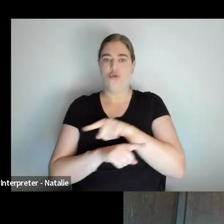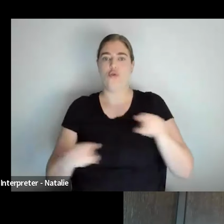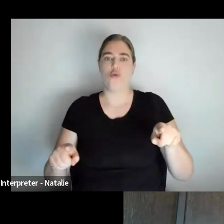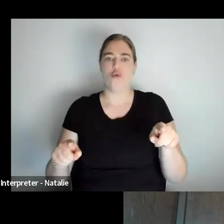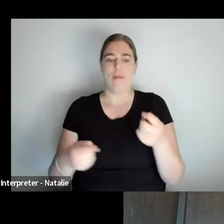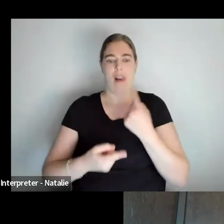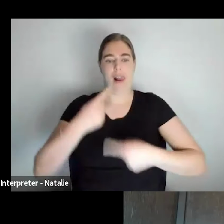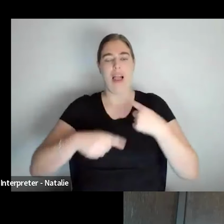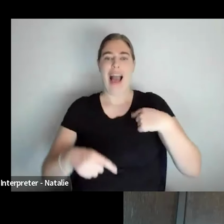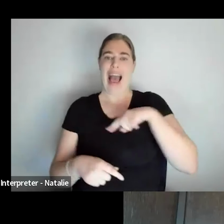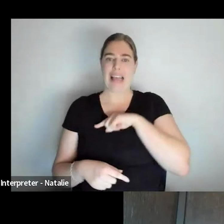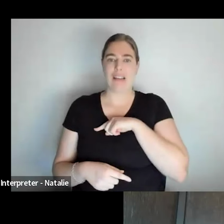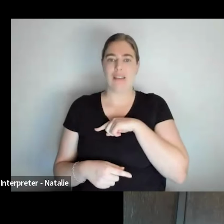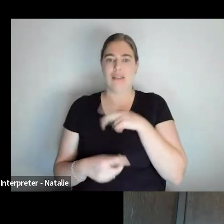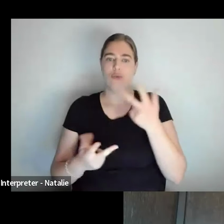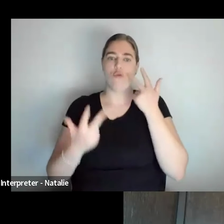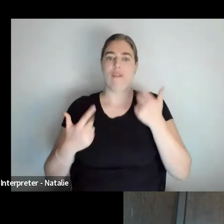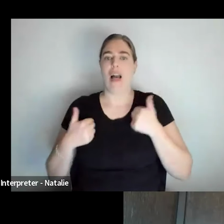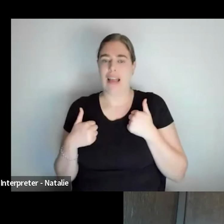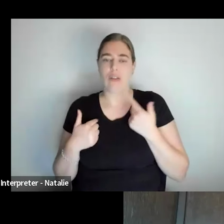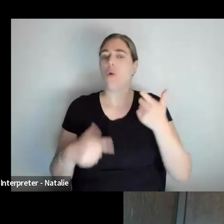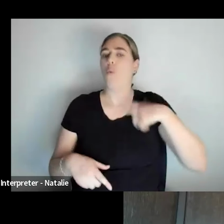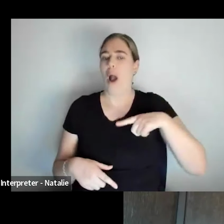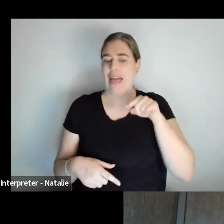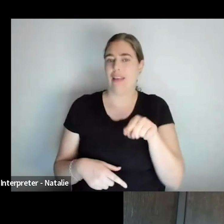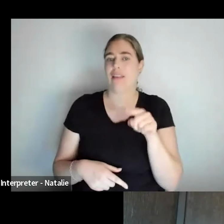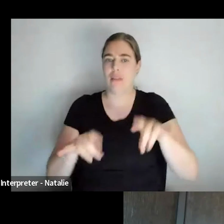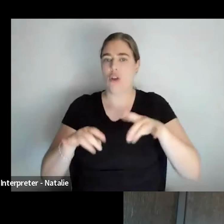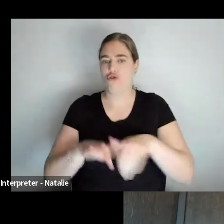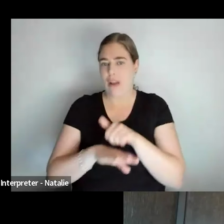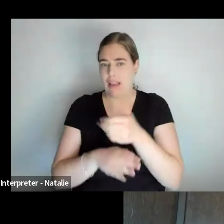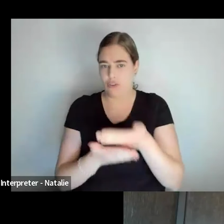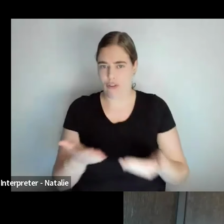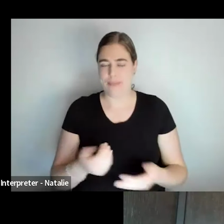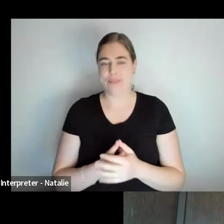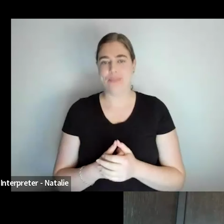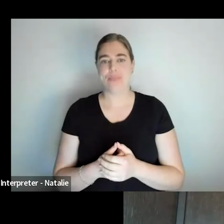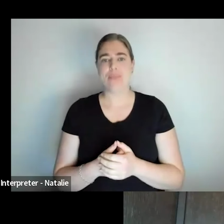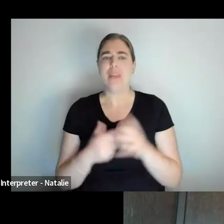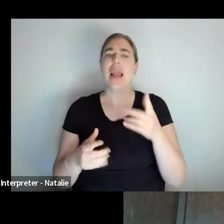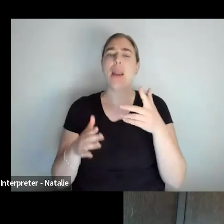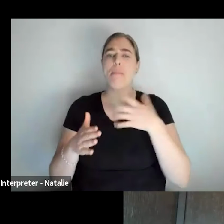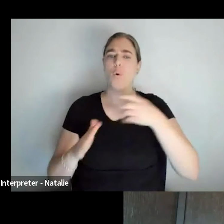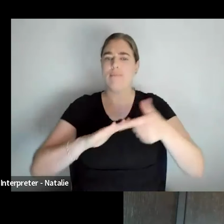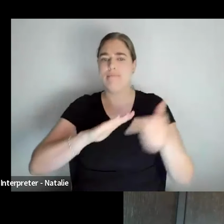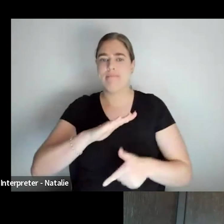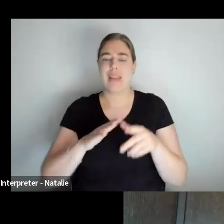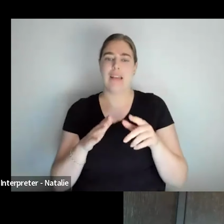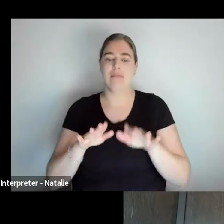and probably seeking more evidence to that in stage 2, I would say.